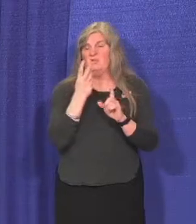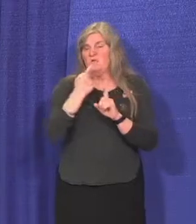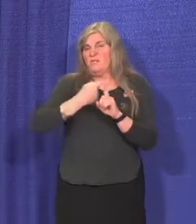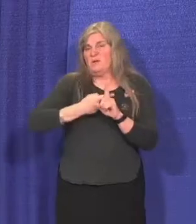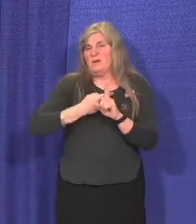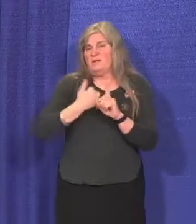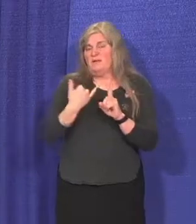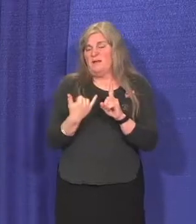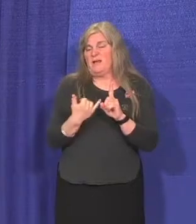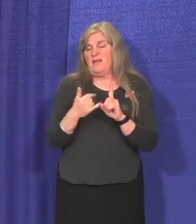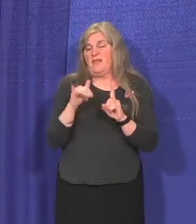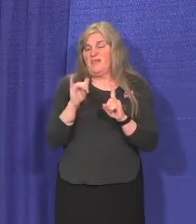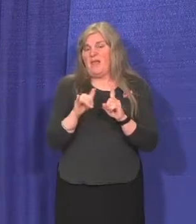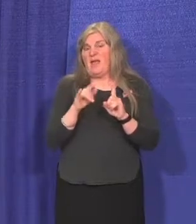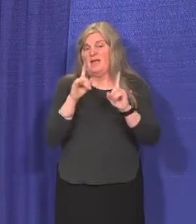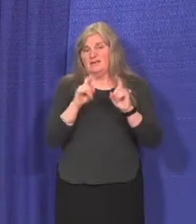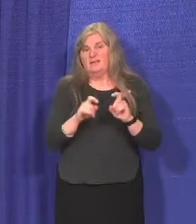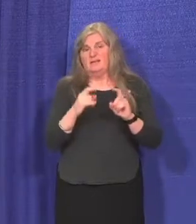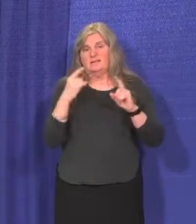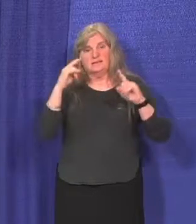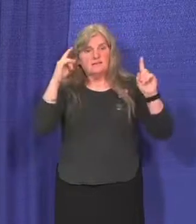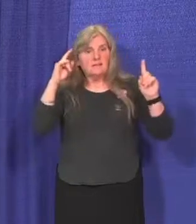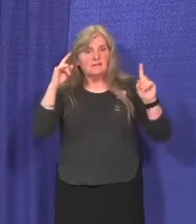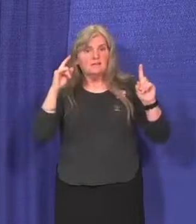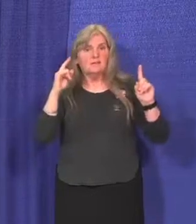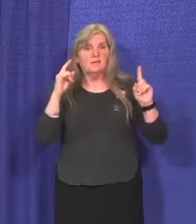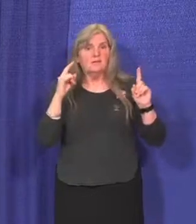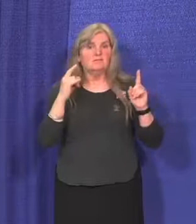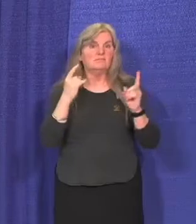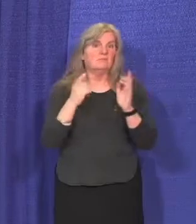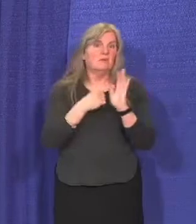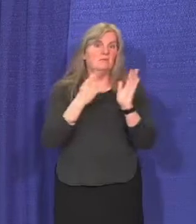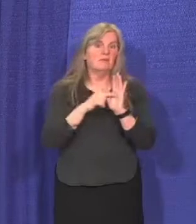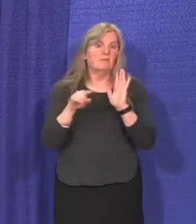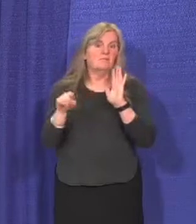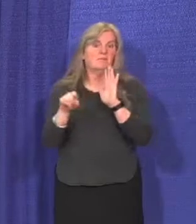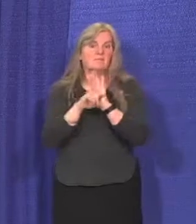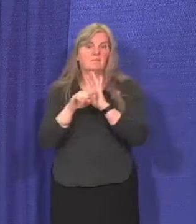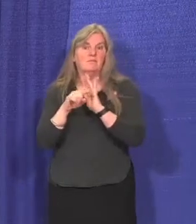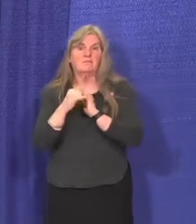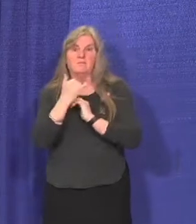job in containing the virus and